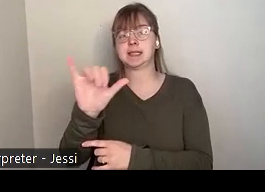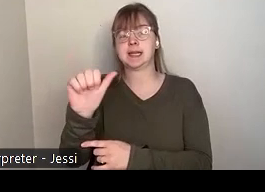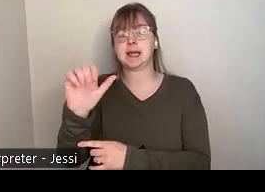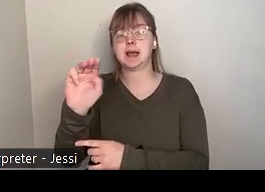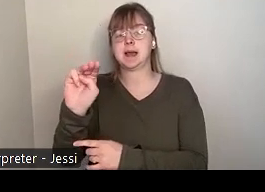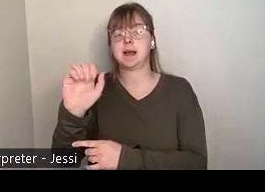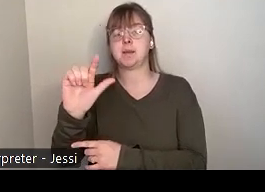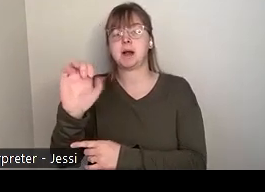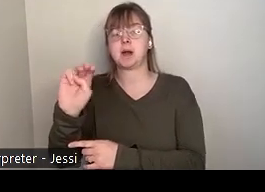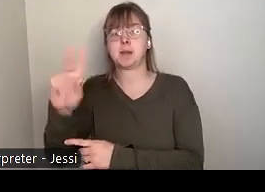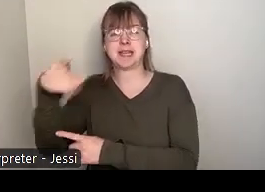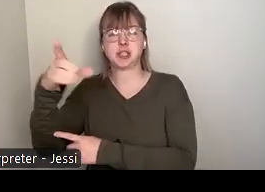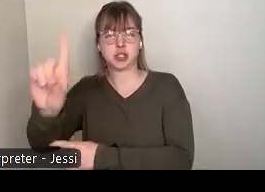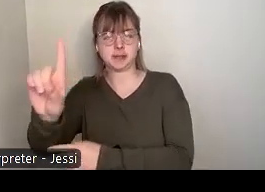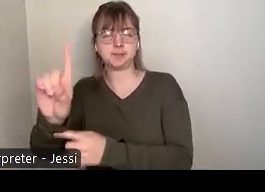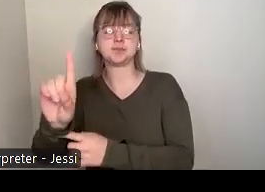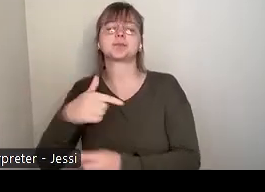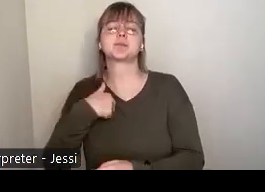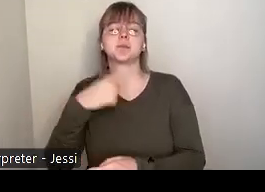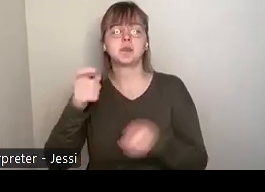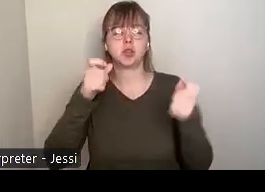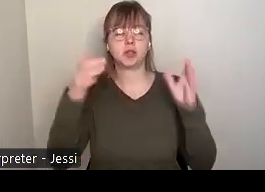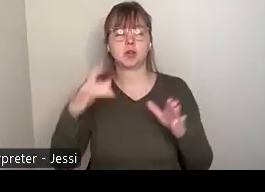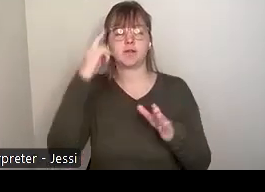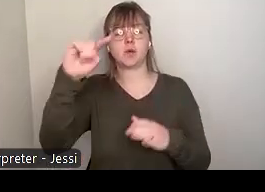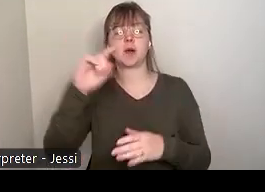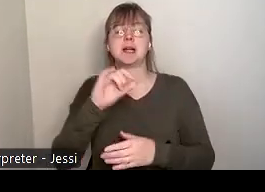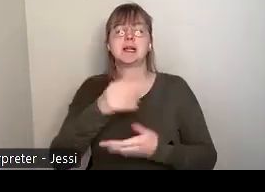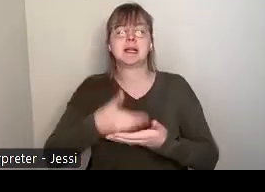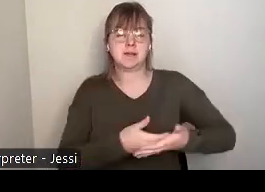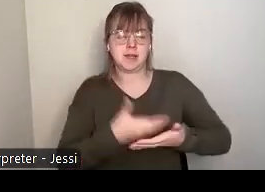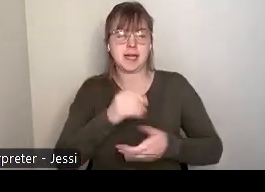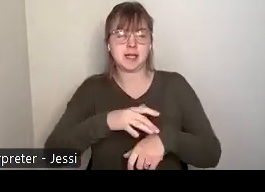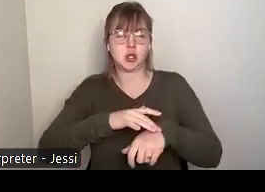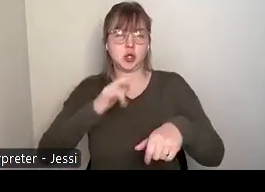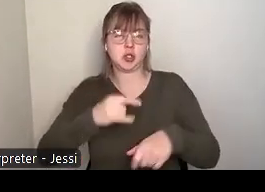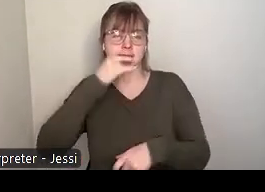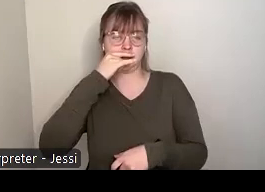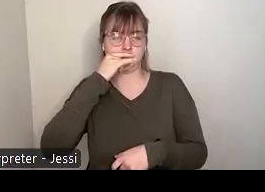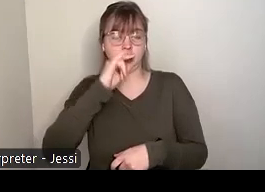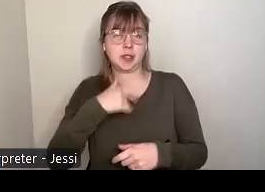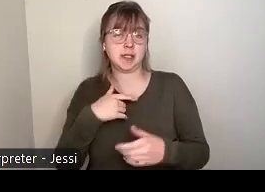is for the uh Child and Adolescent Psychiatry division along with Karen Harts Mandel who is